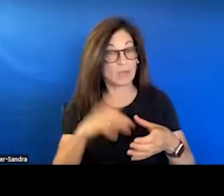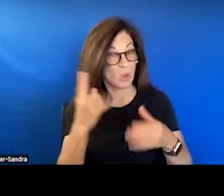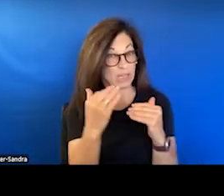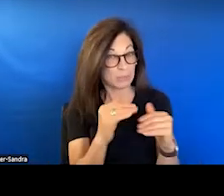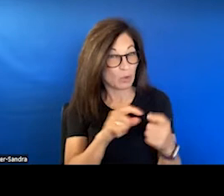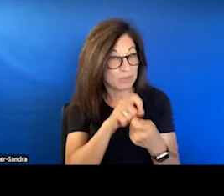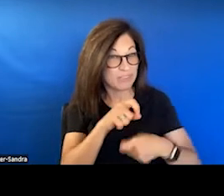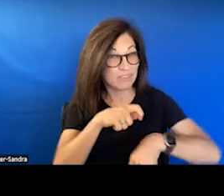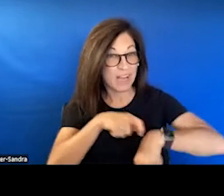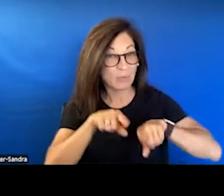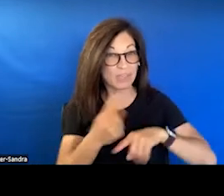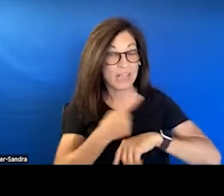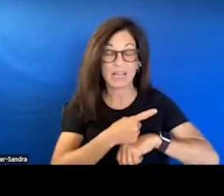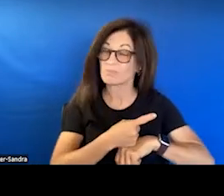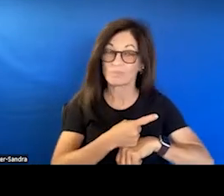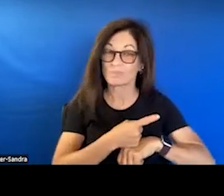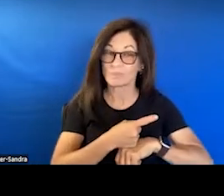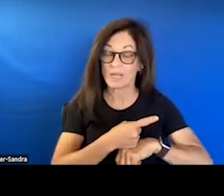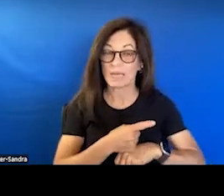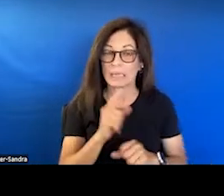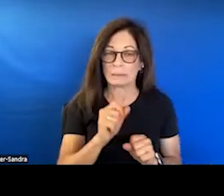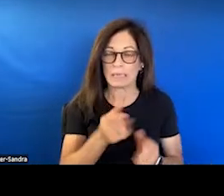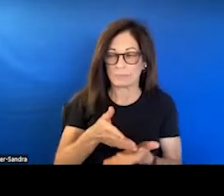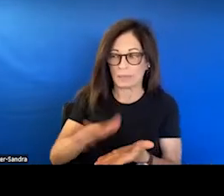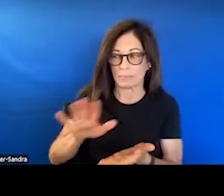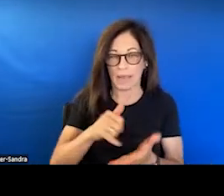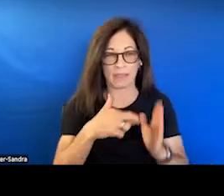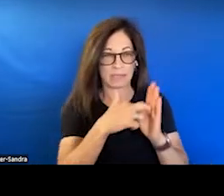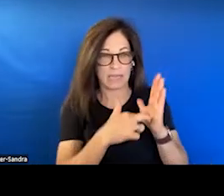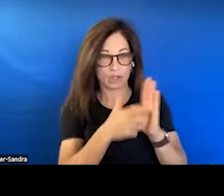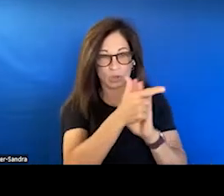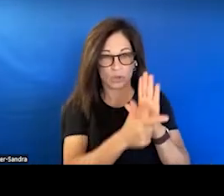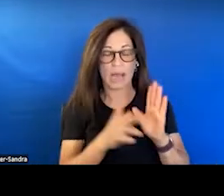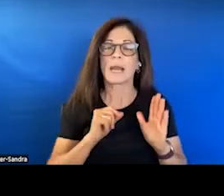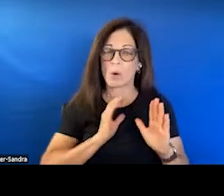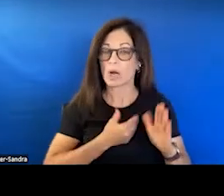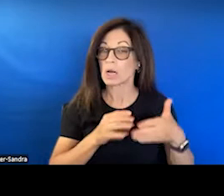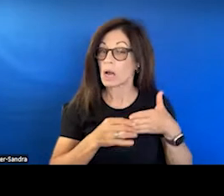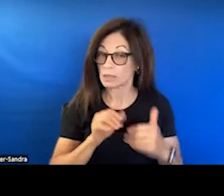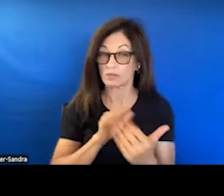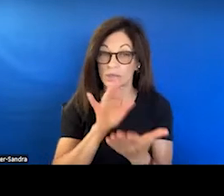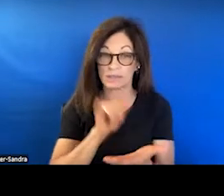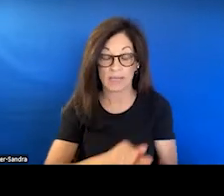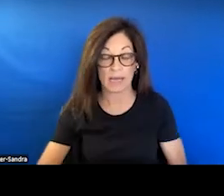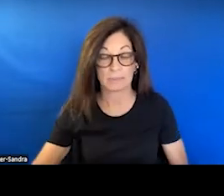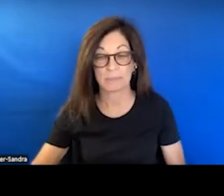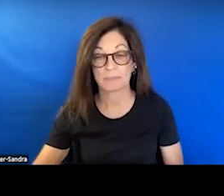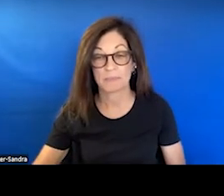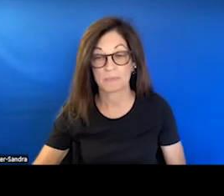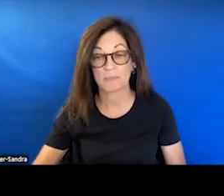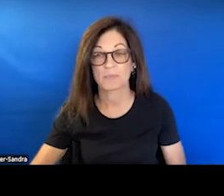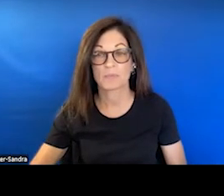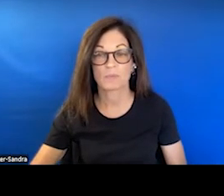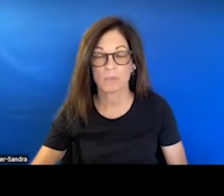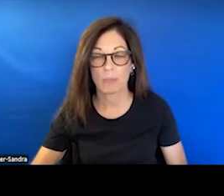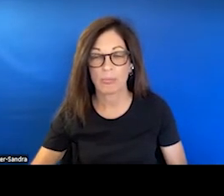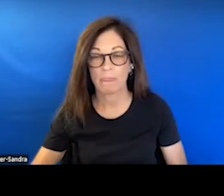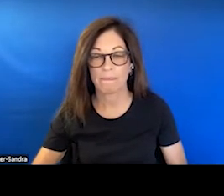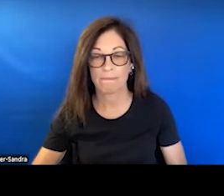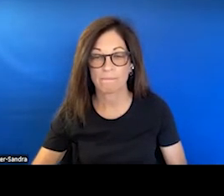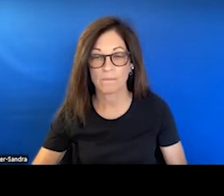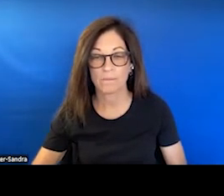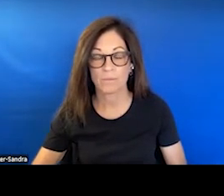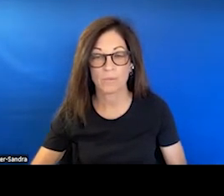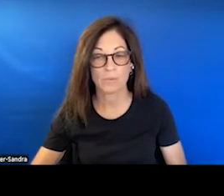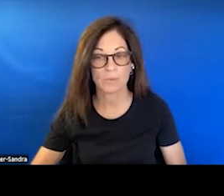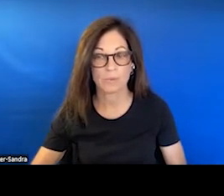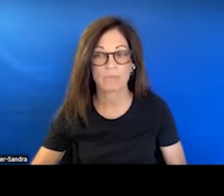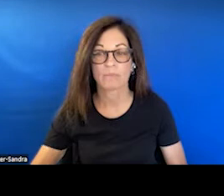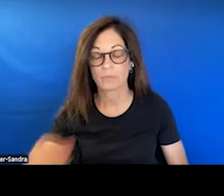IS, IS, SPECIFICALLY PRECLUDED BY THE STATUTE AND GUIDANCE DOES ADDRESS THAT. NEXT SLIDE, PLEASE.